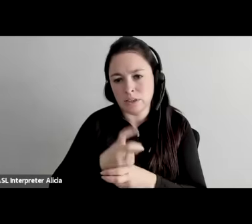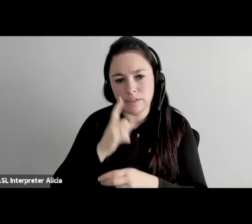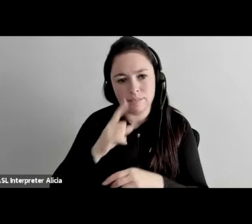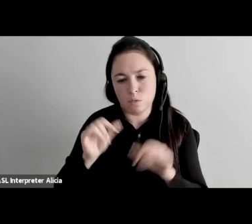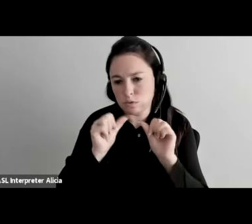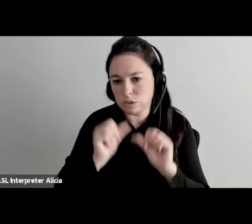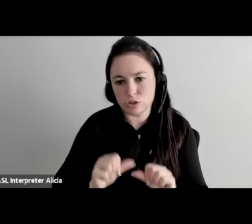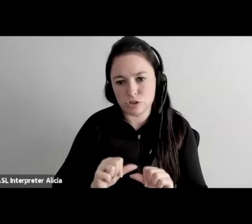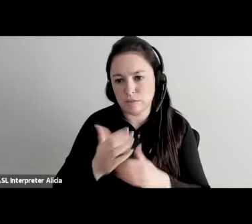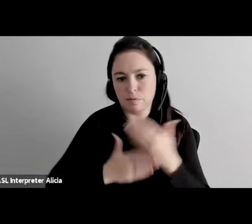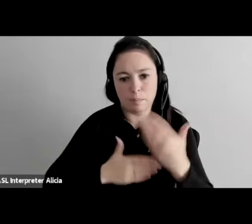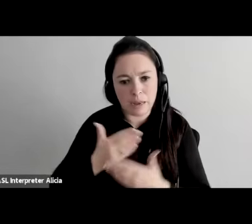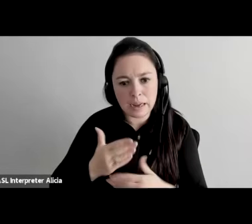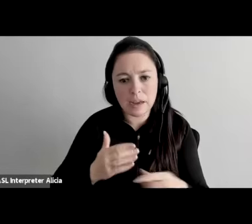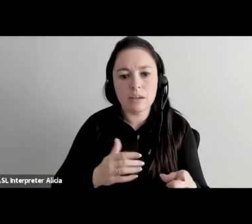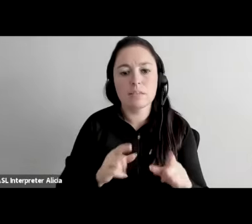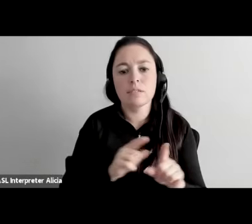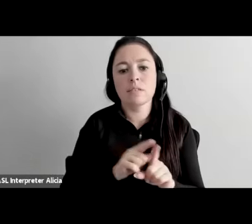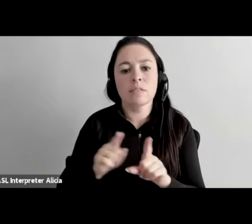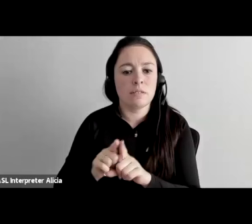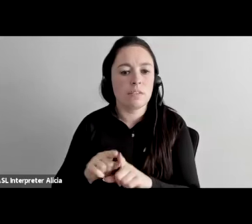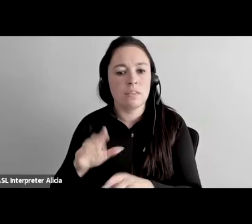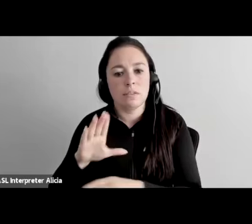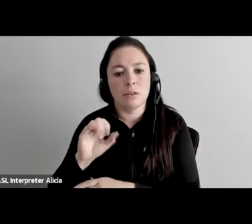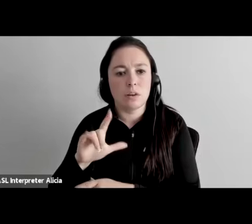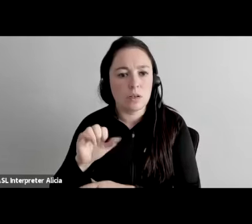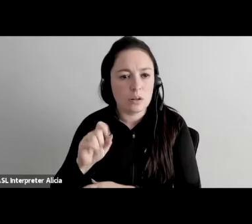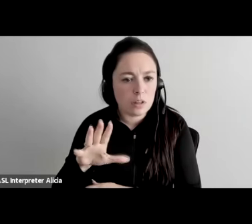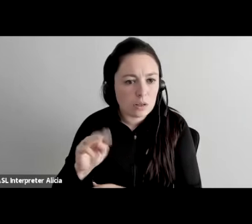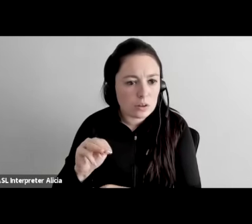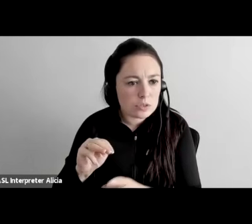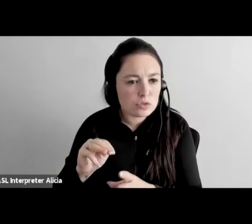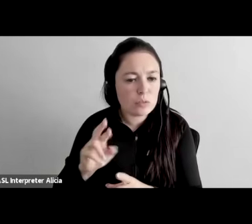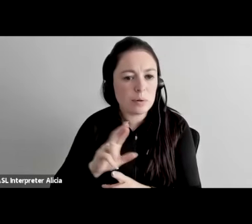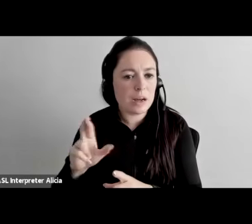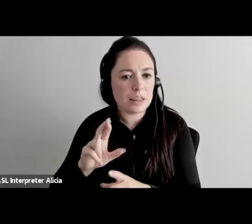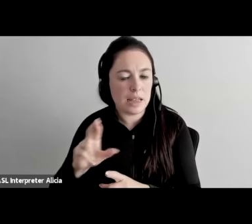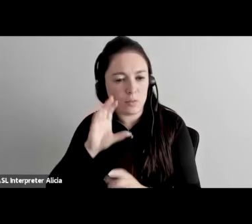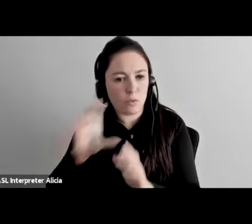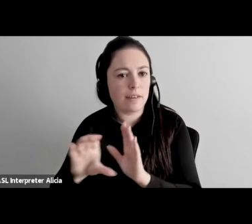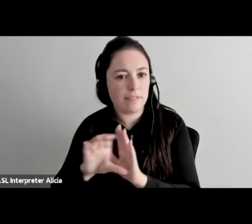The right photo shows Declan lying on his side on